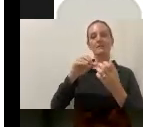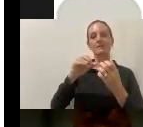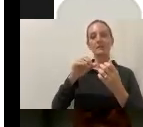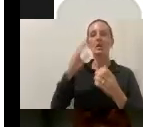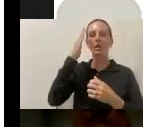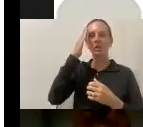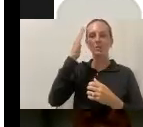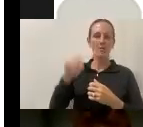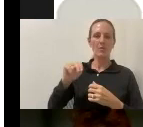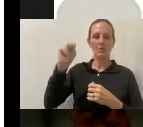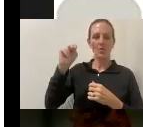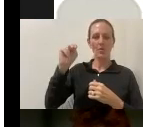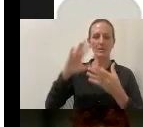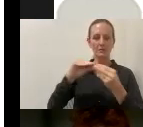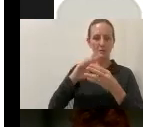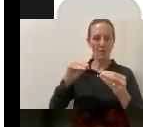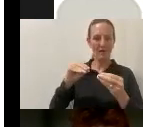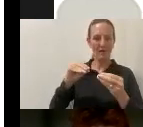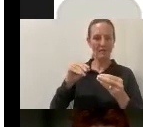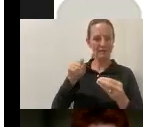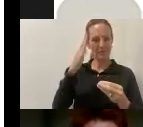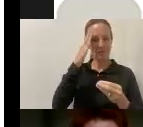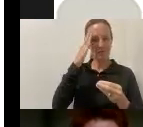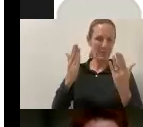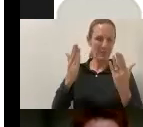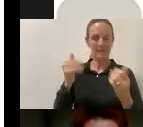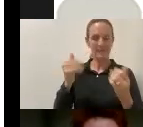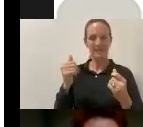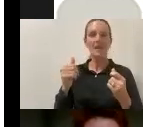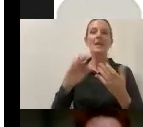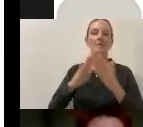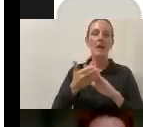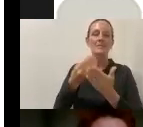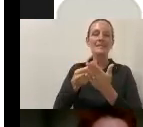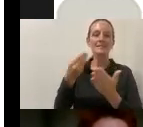You may or may not but, it's very expensive there just from bringing things in all the